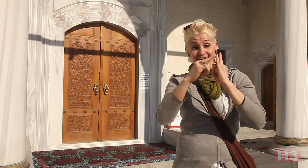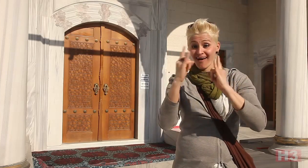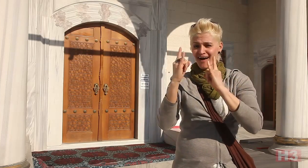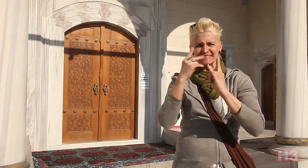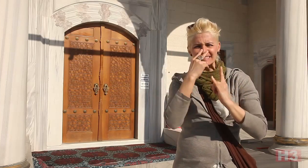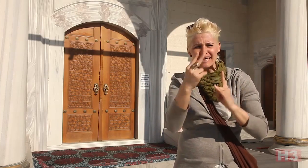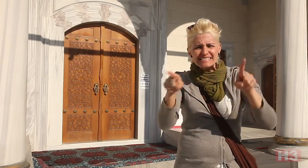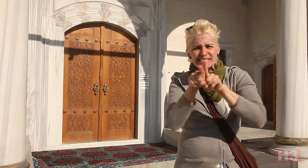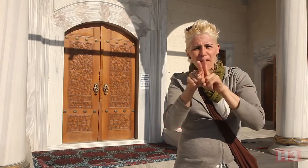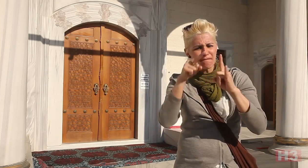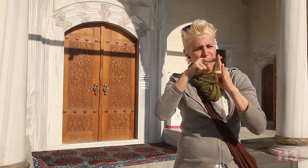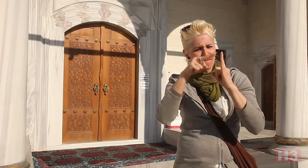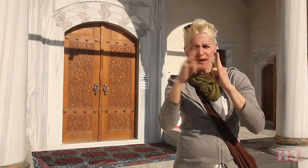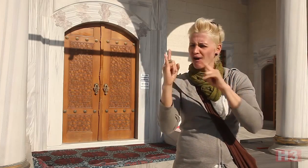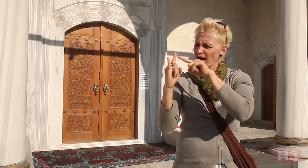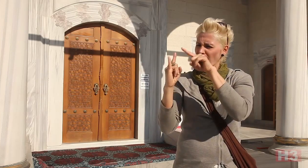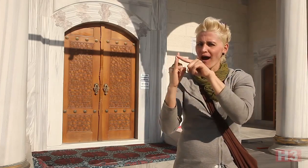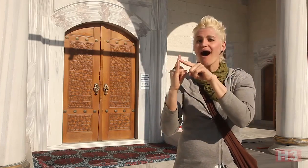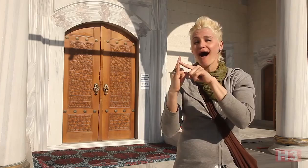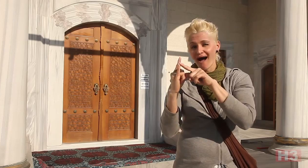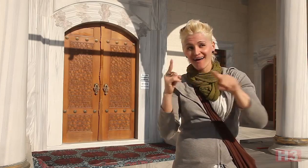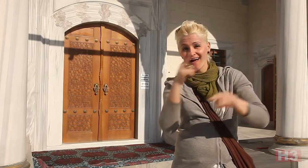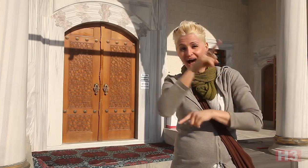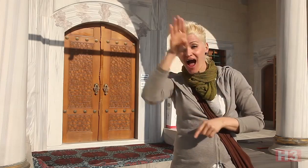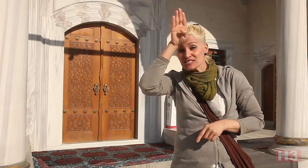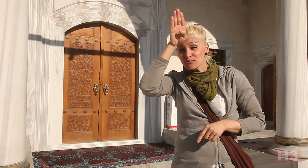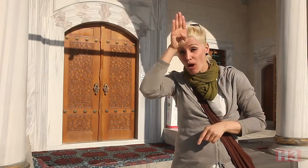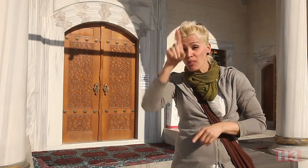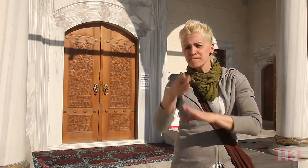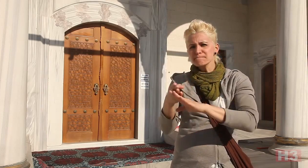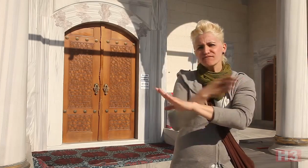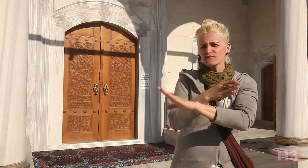See the four minarets, it pairs with the Blue Mosque minarets in Istanbul.